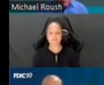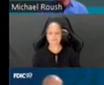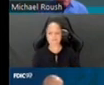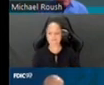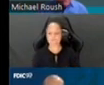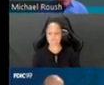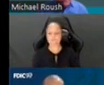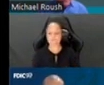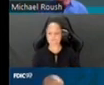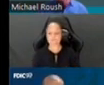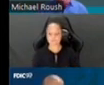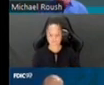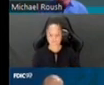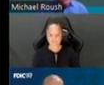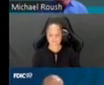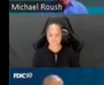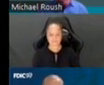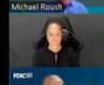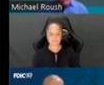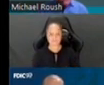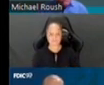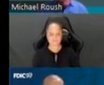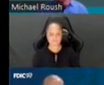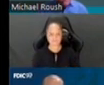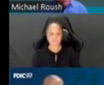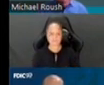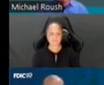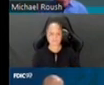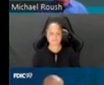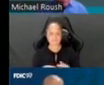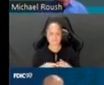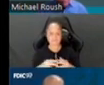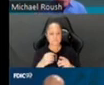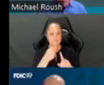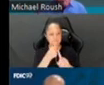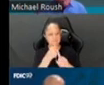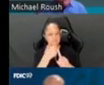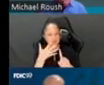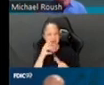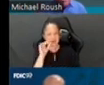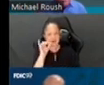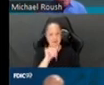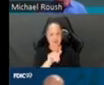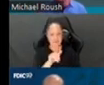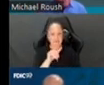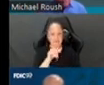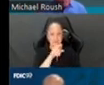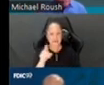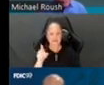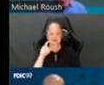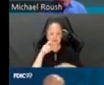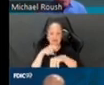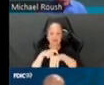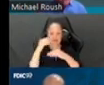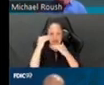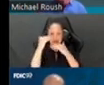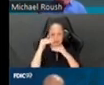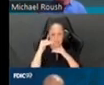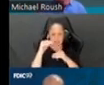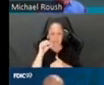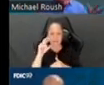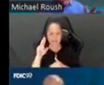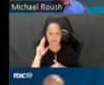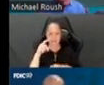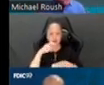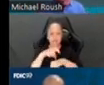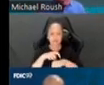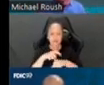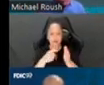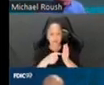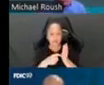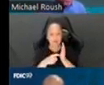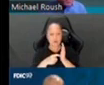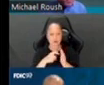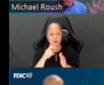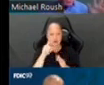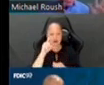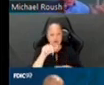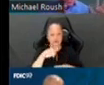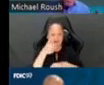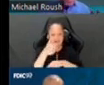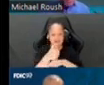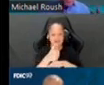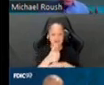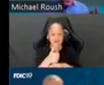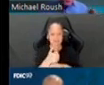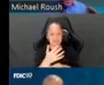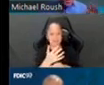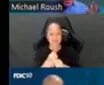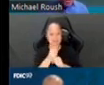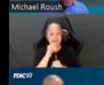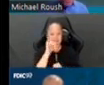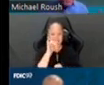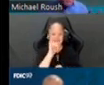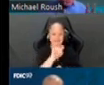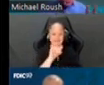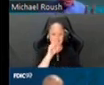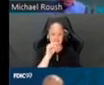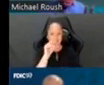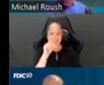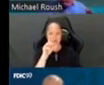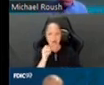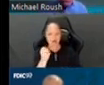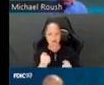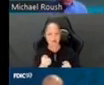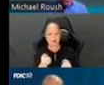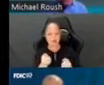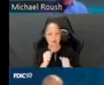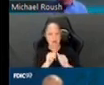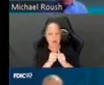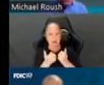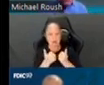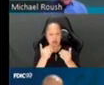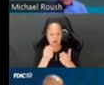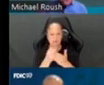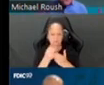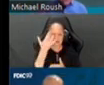Michael Roush>> Okay. Great. So, building on that, is there a time limit or time requirement